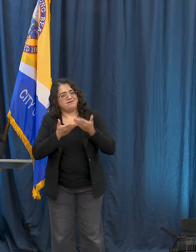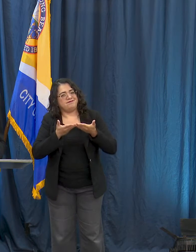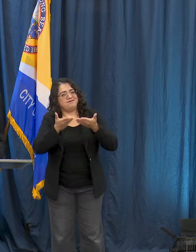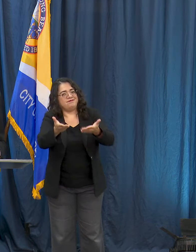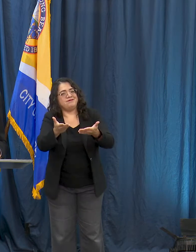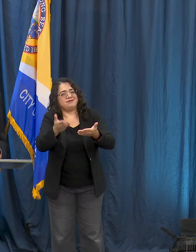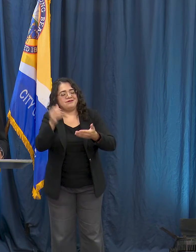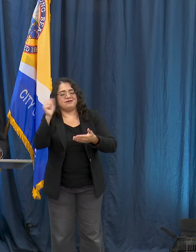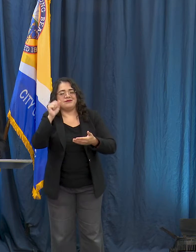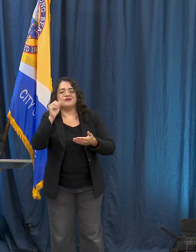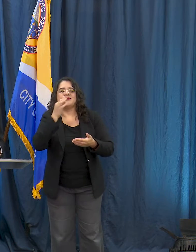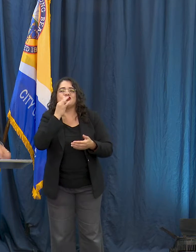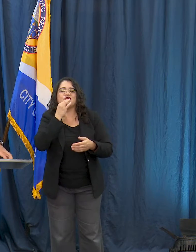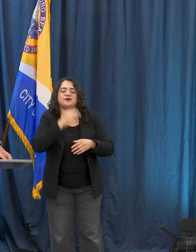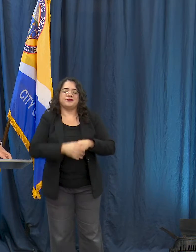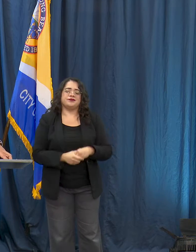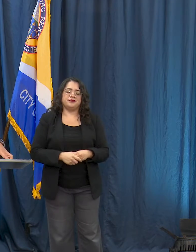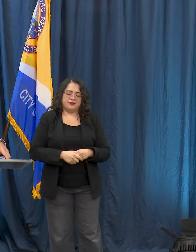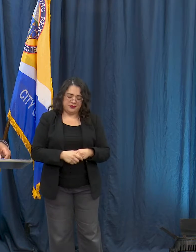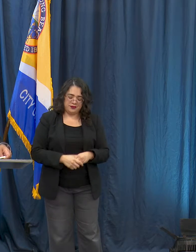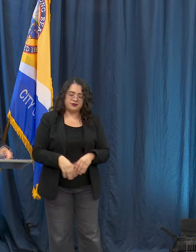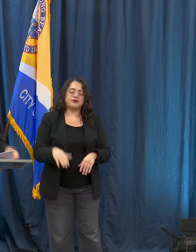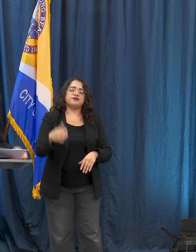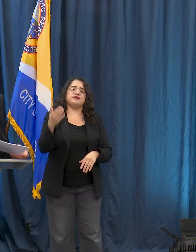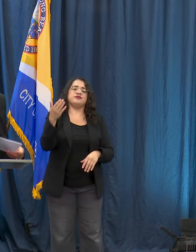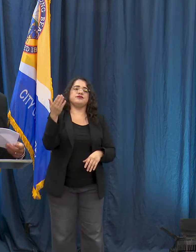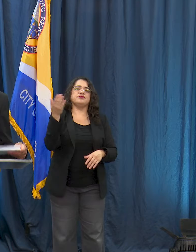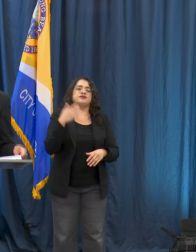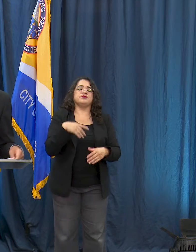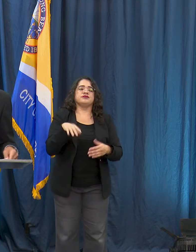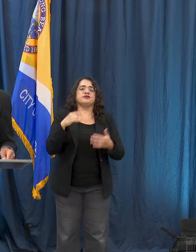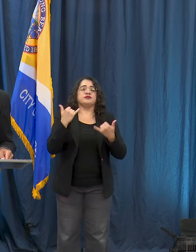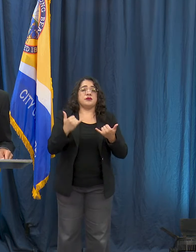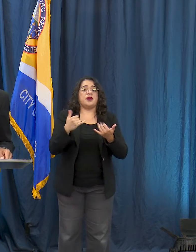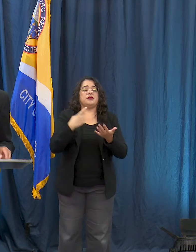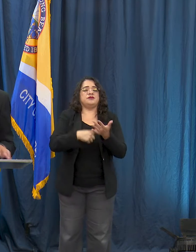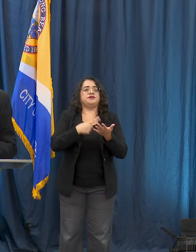turn and transition to COVID-19. Let me just begin by